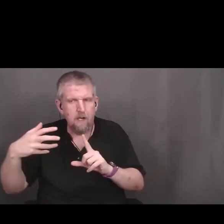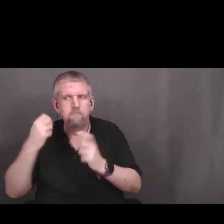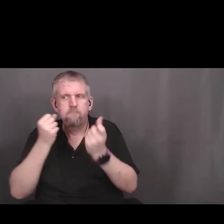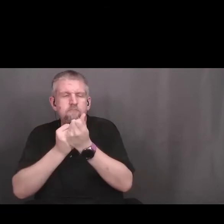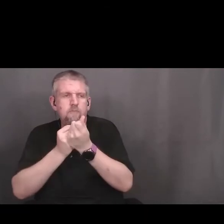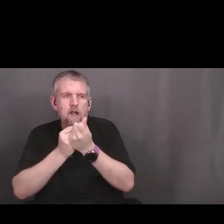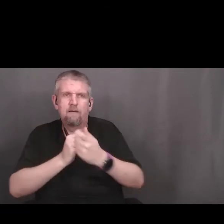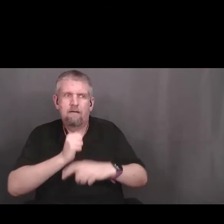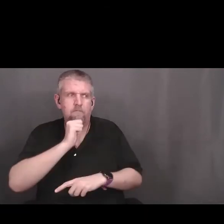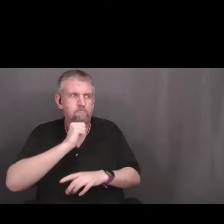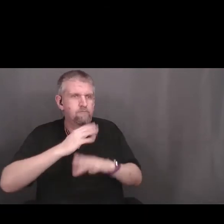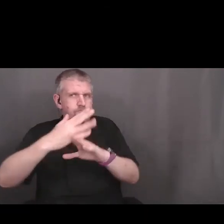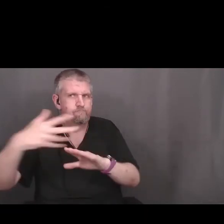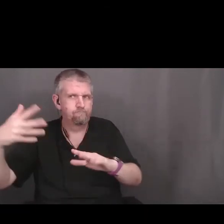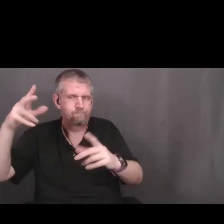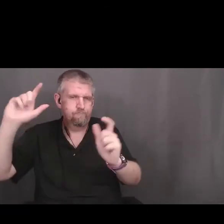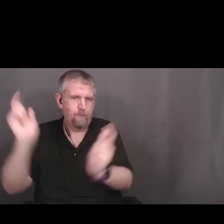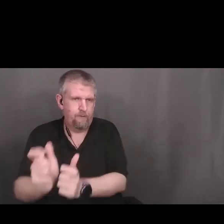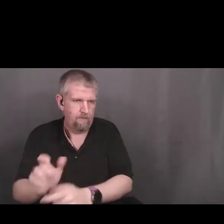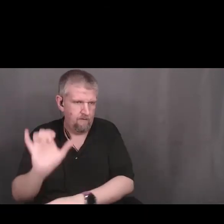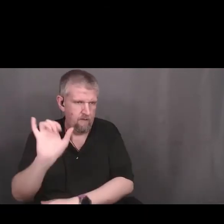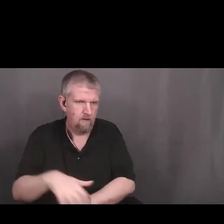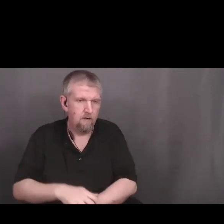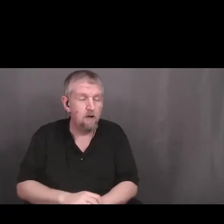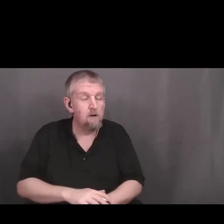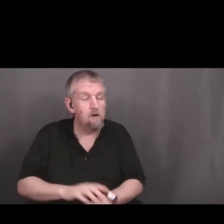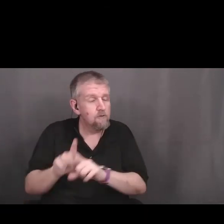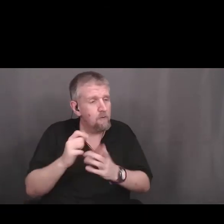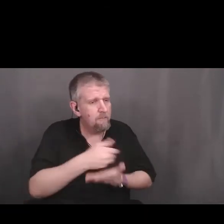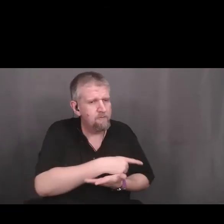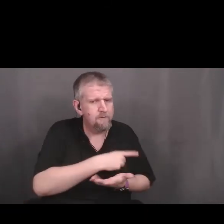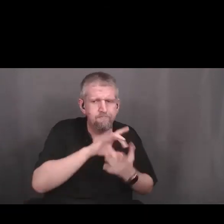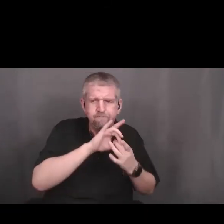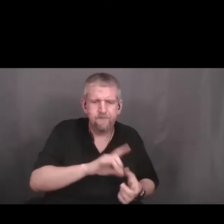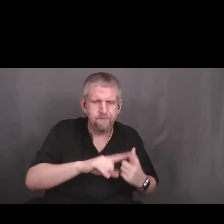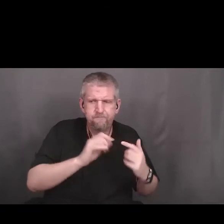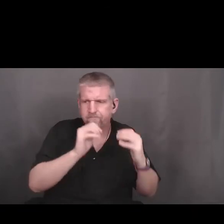Another thing we can do is we can assist with housing related issues that may cause a barrier to employment.